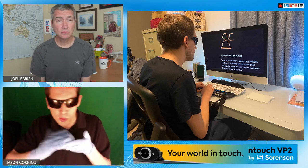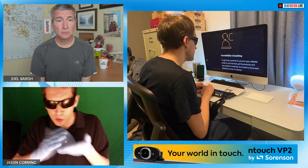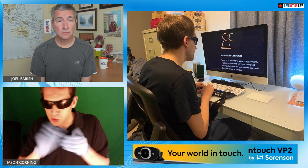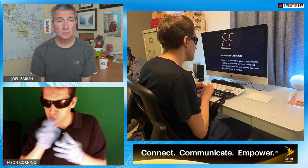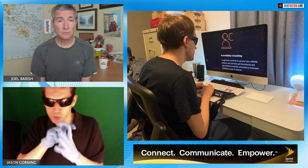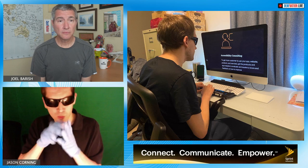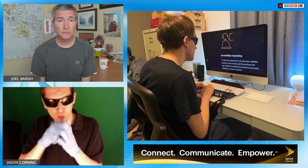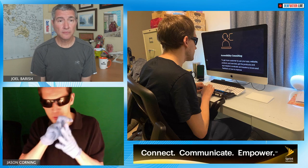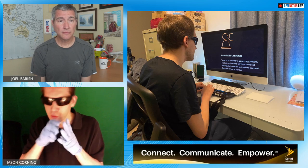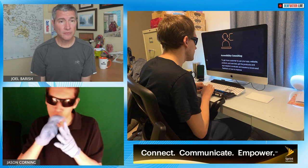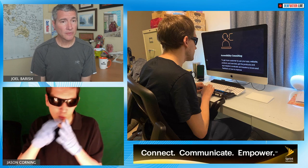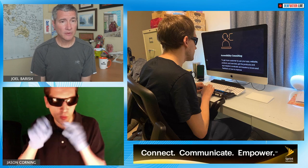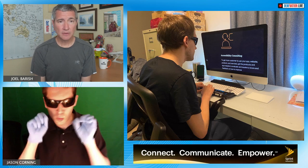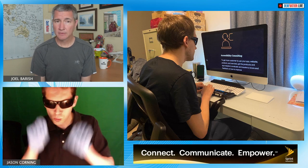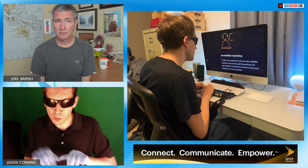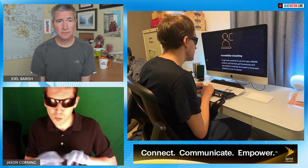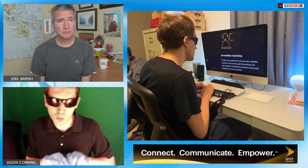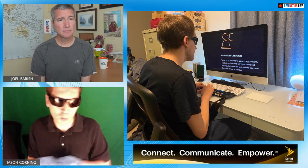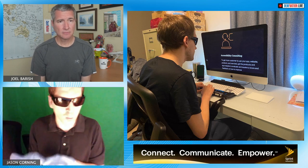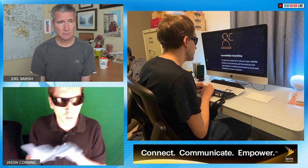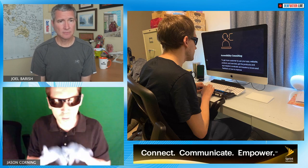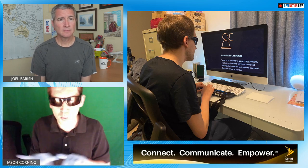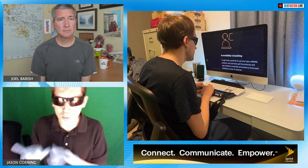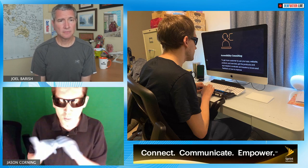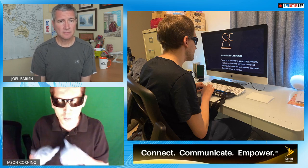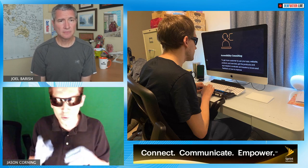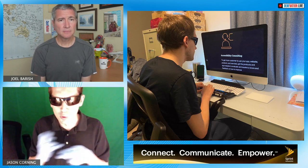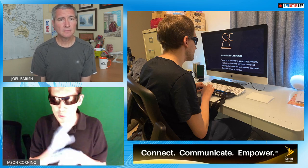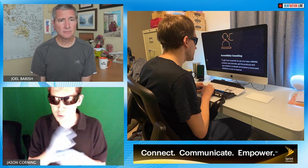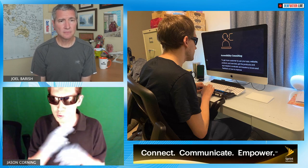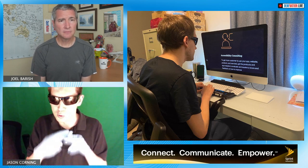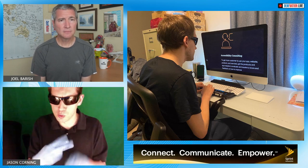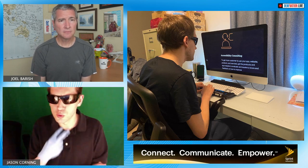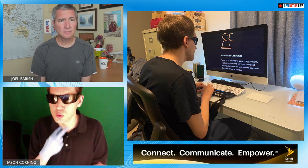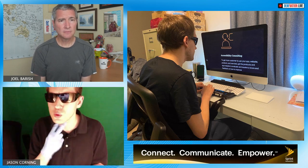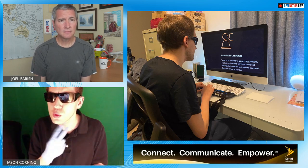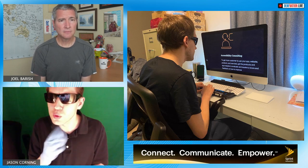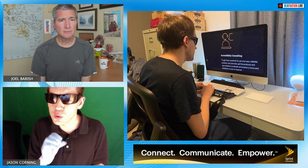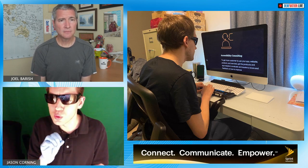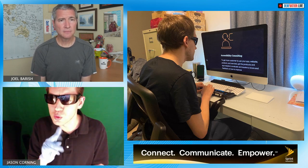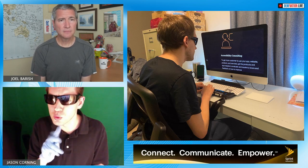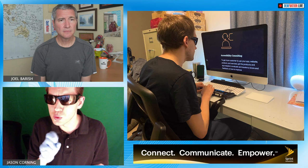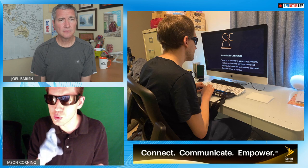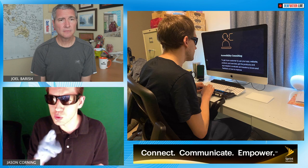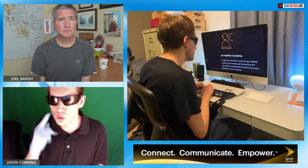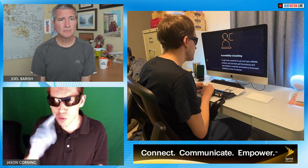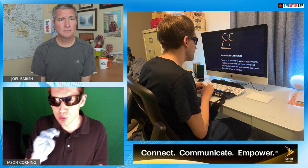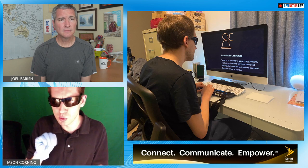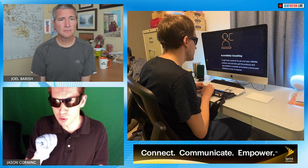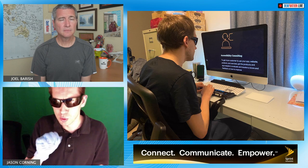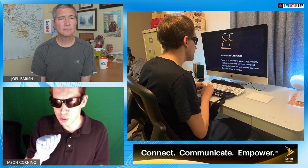we can switch devices We use the voiceover on the Mac